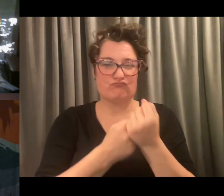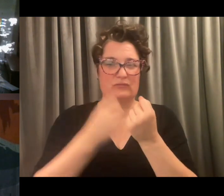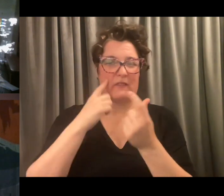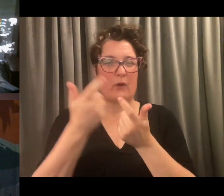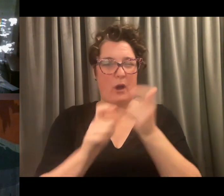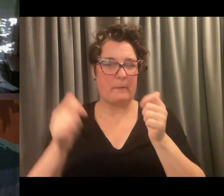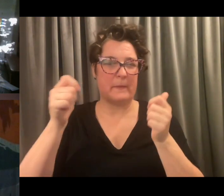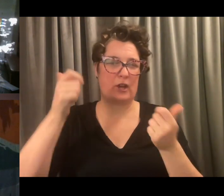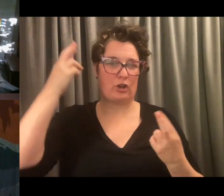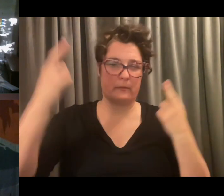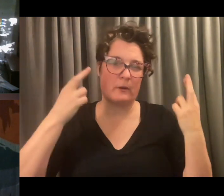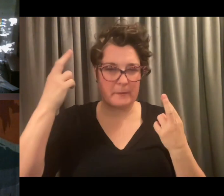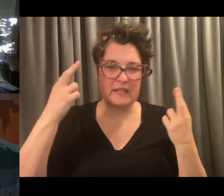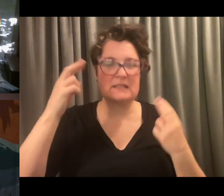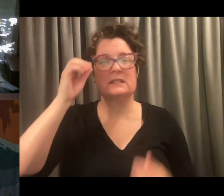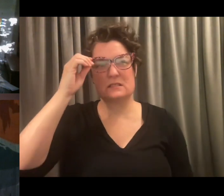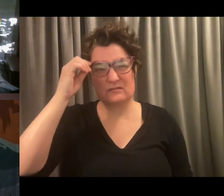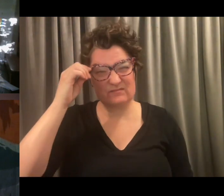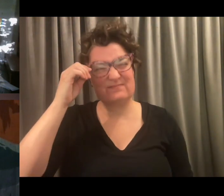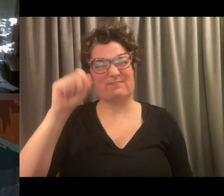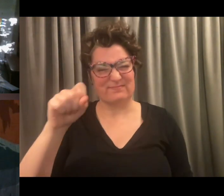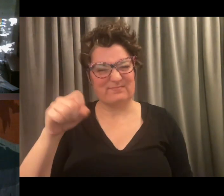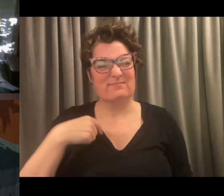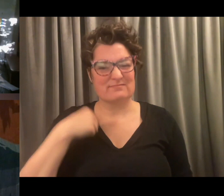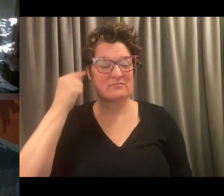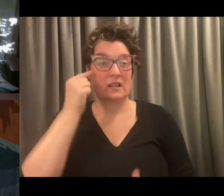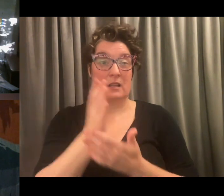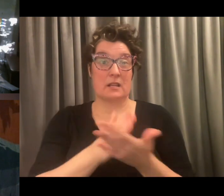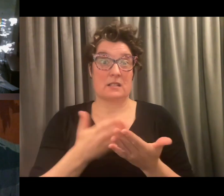I think some of the things that are hardest for me are seeing people whose